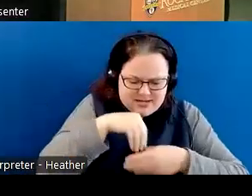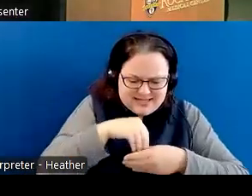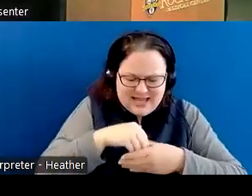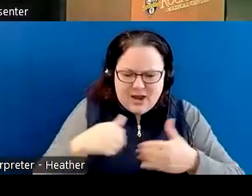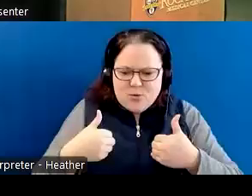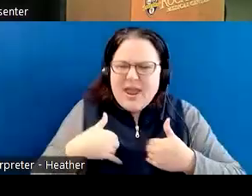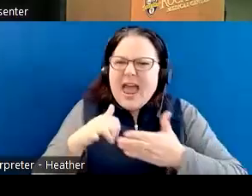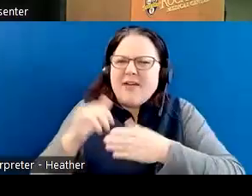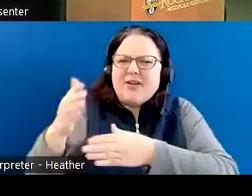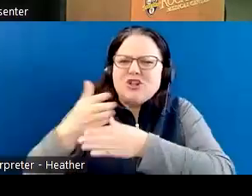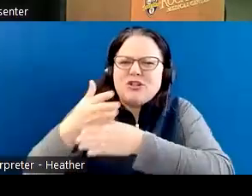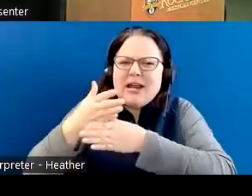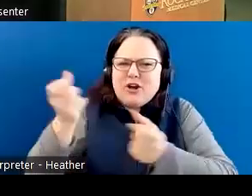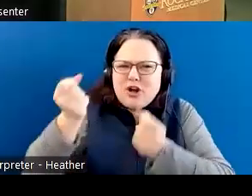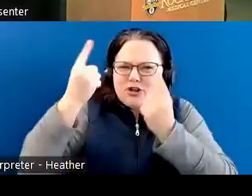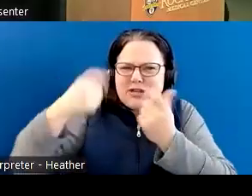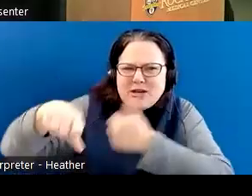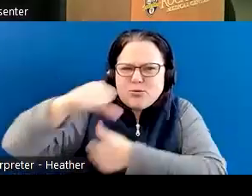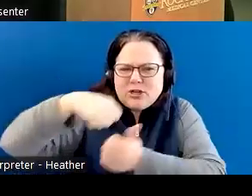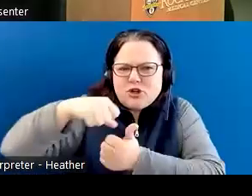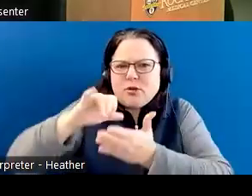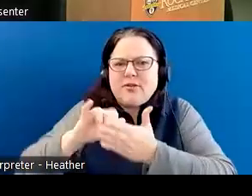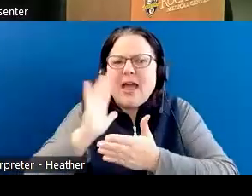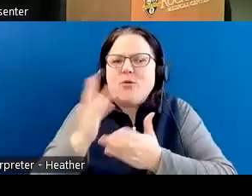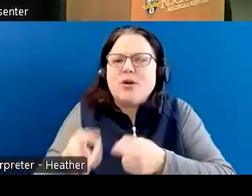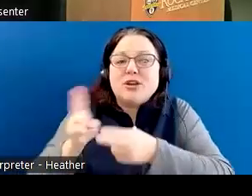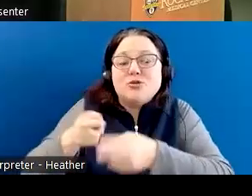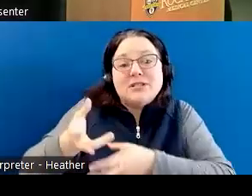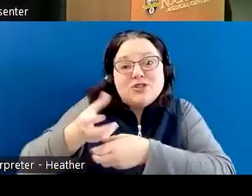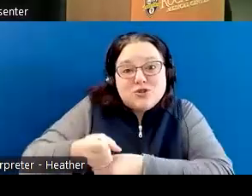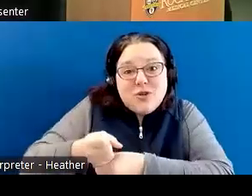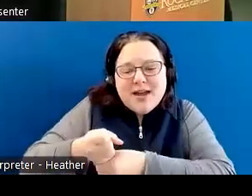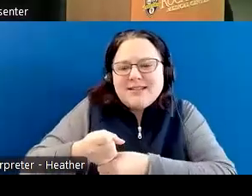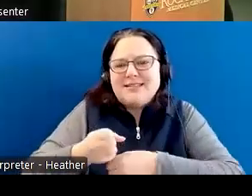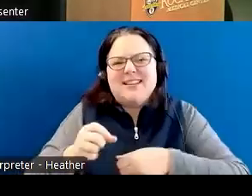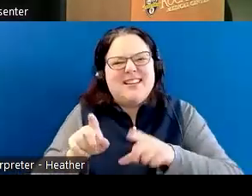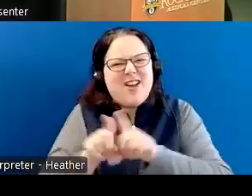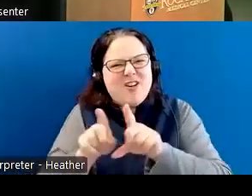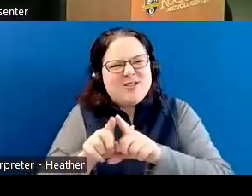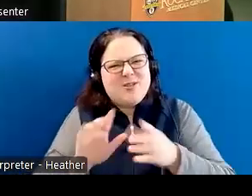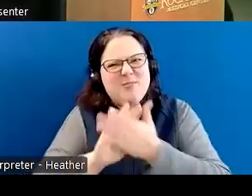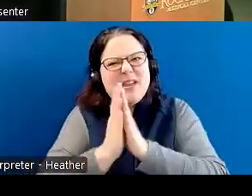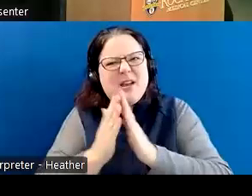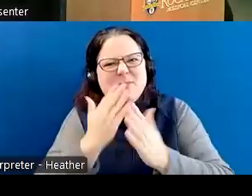shared understanding that increases social trust really is the foundation for all learning and